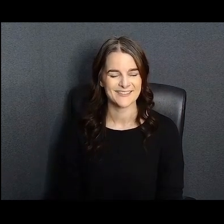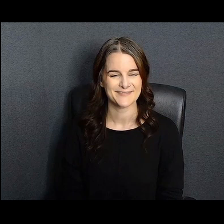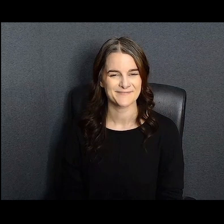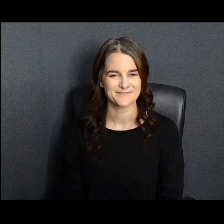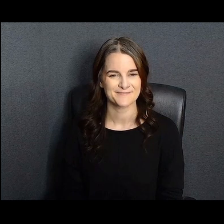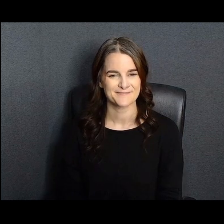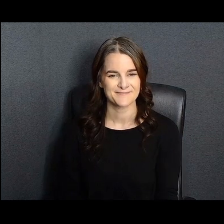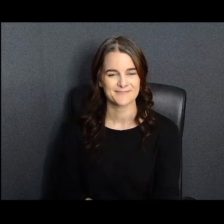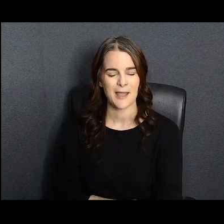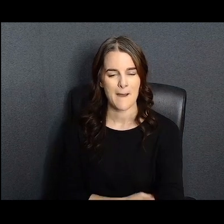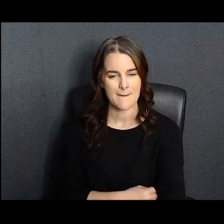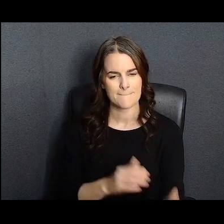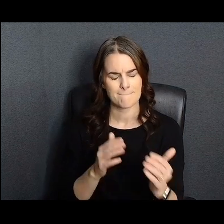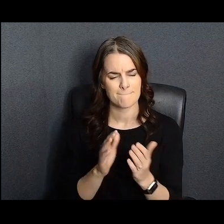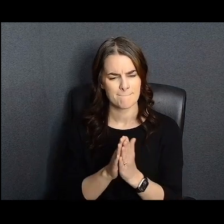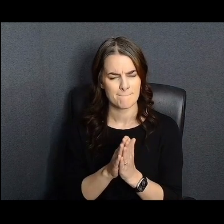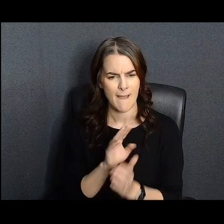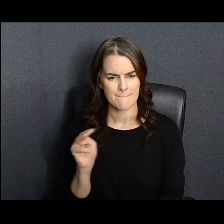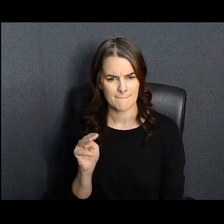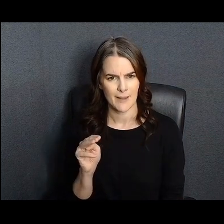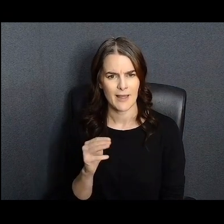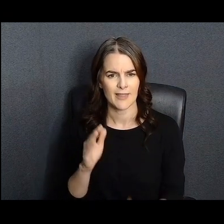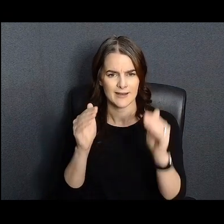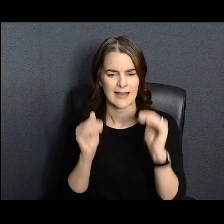The next app I'm looking for-- my iPad is very disorganized.